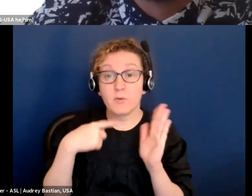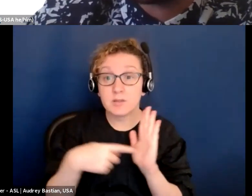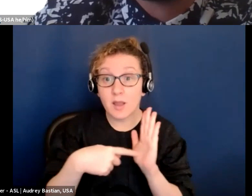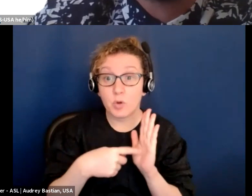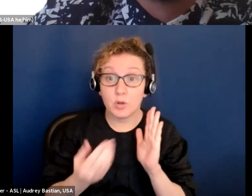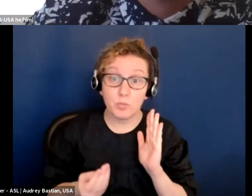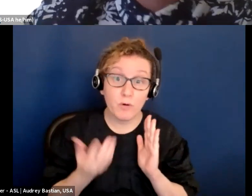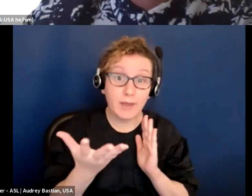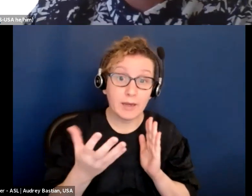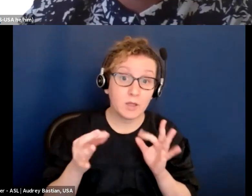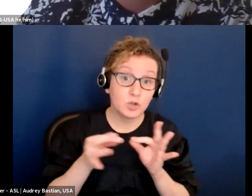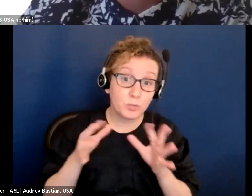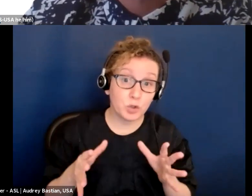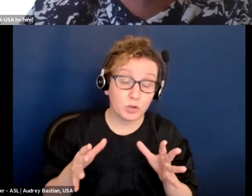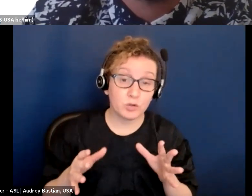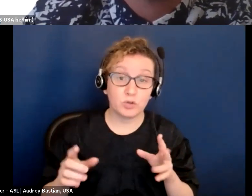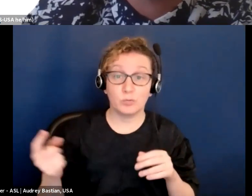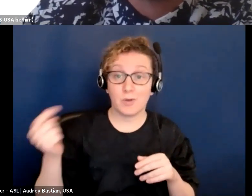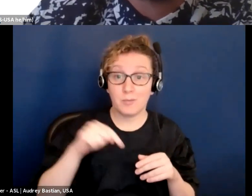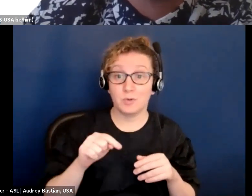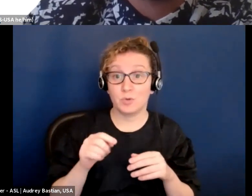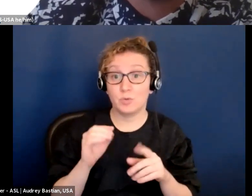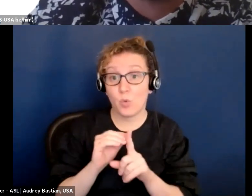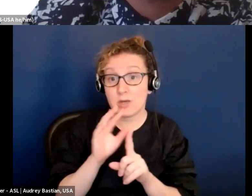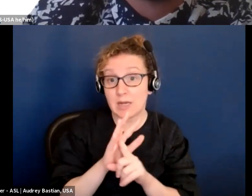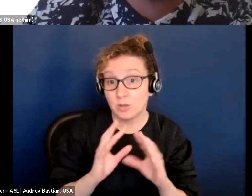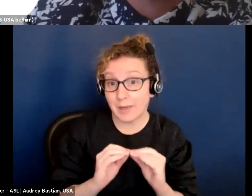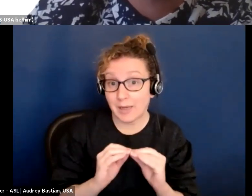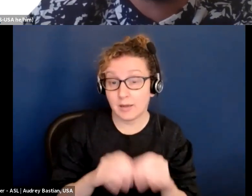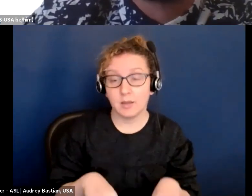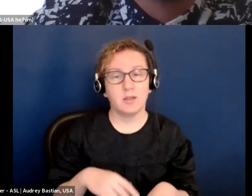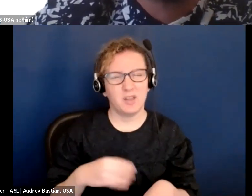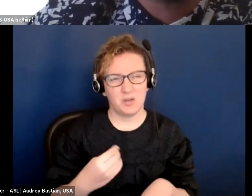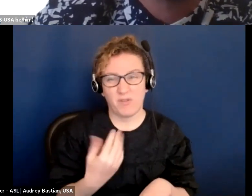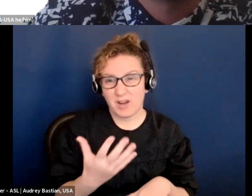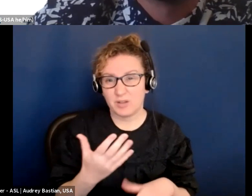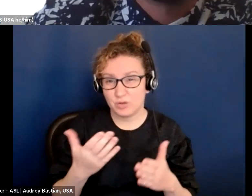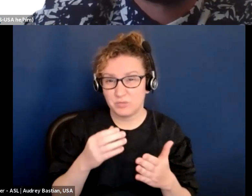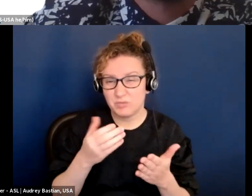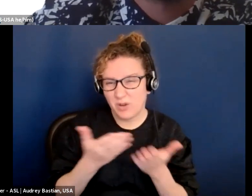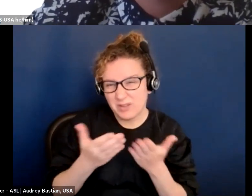that could attend an orientation and provide those services for a student that needed it.